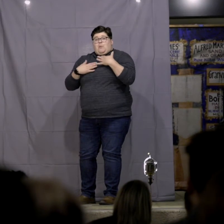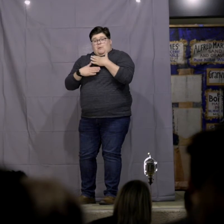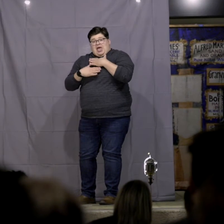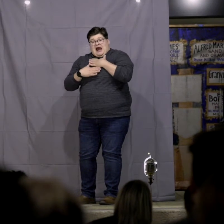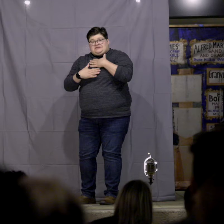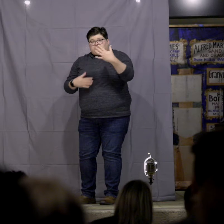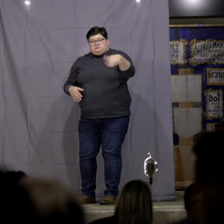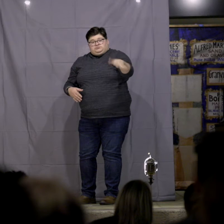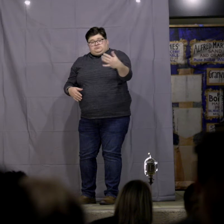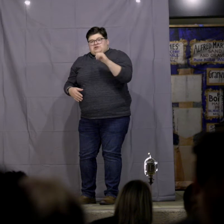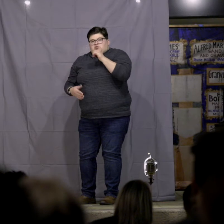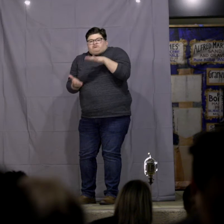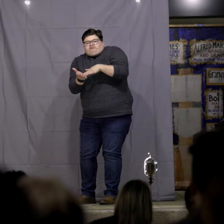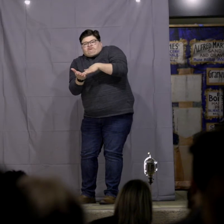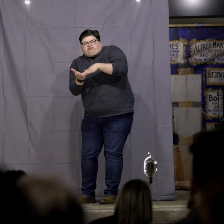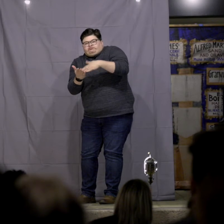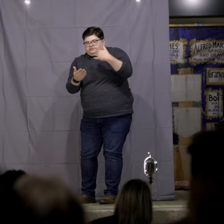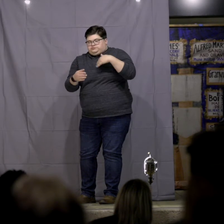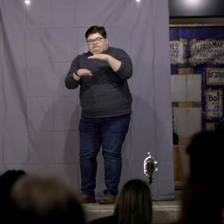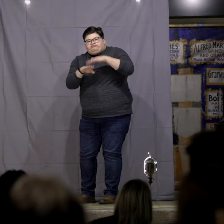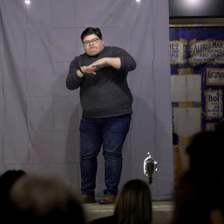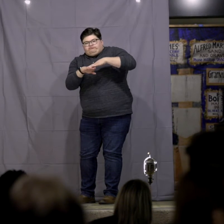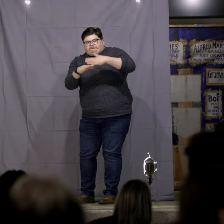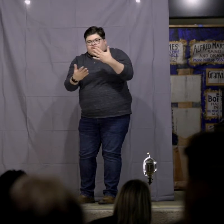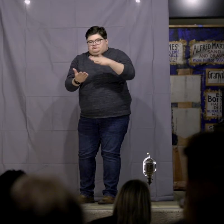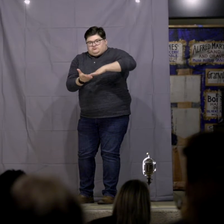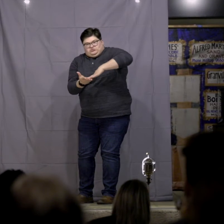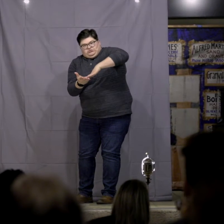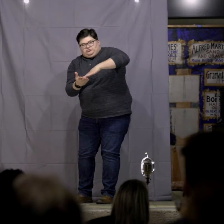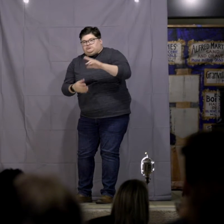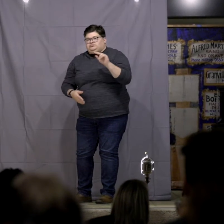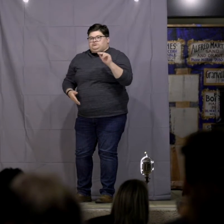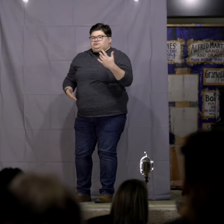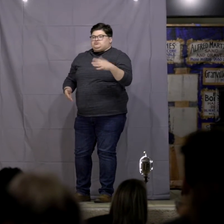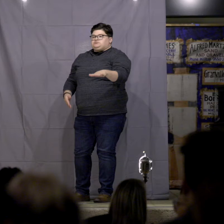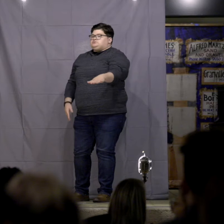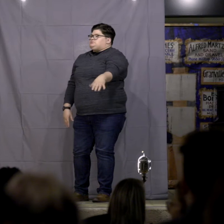but you have to be careful and not push on it.